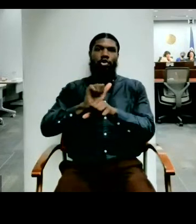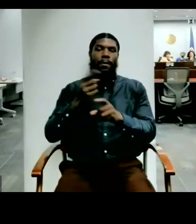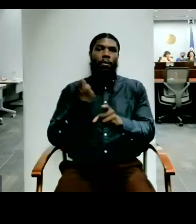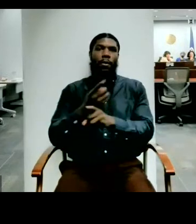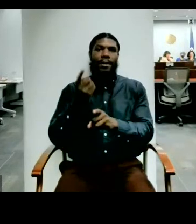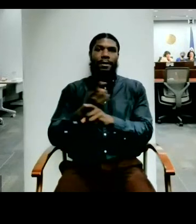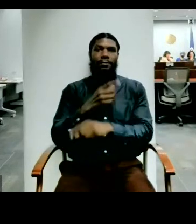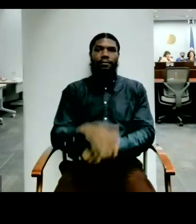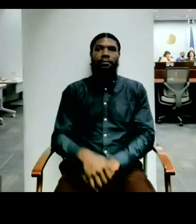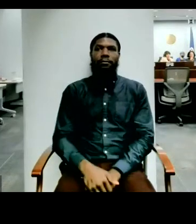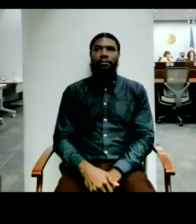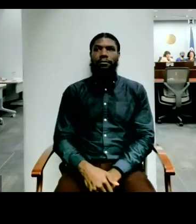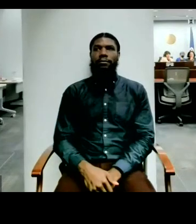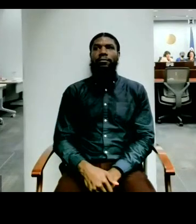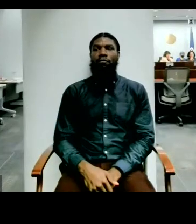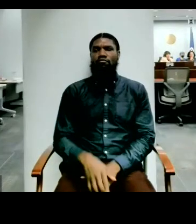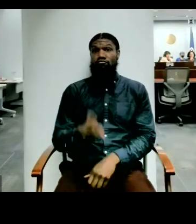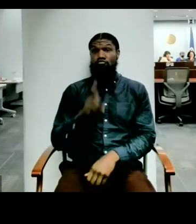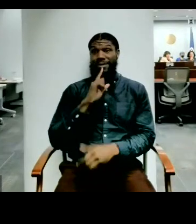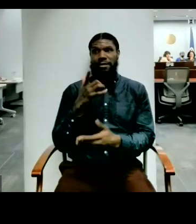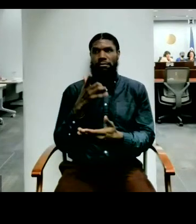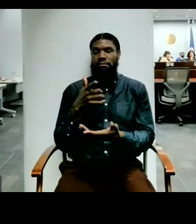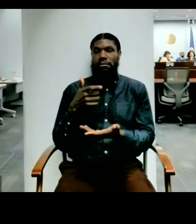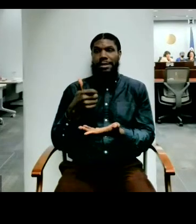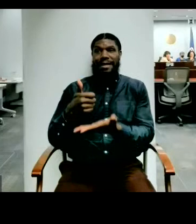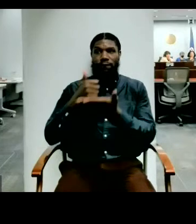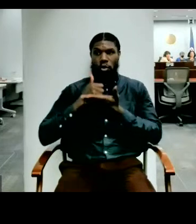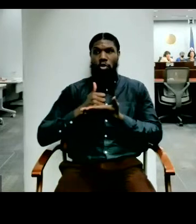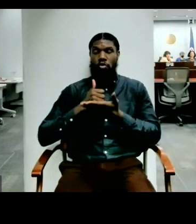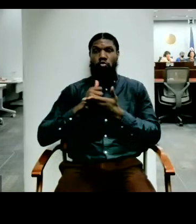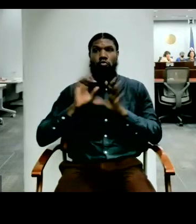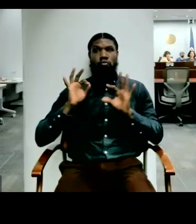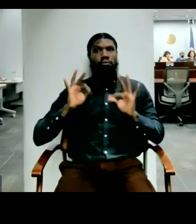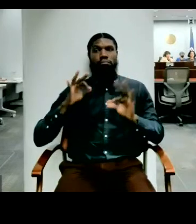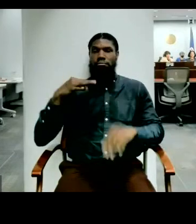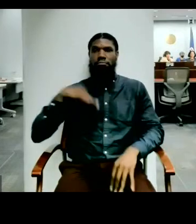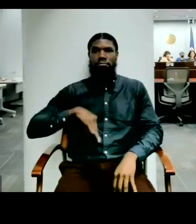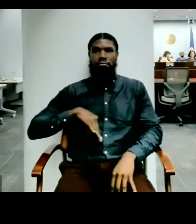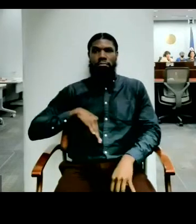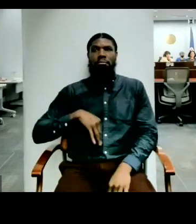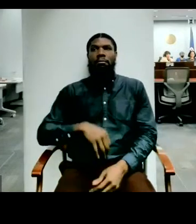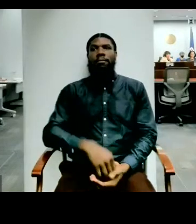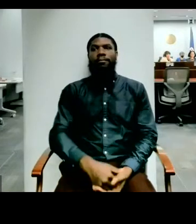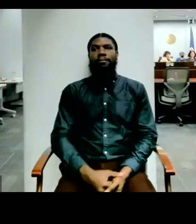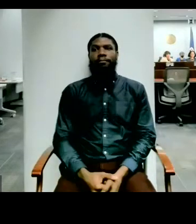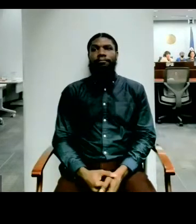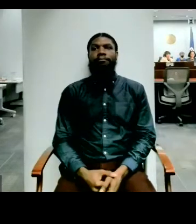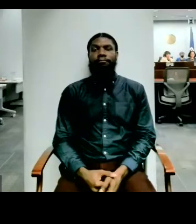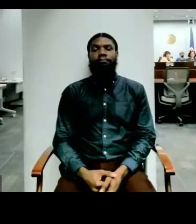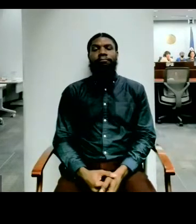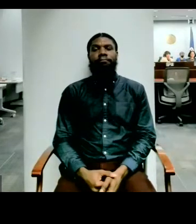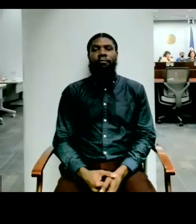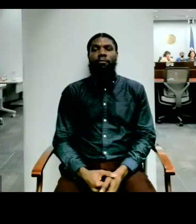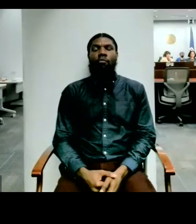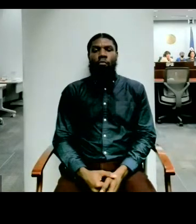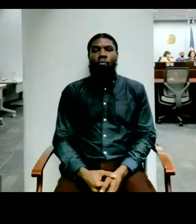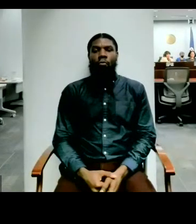That's very helpful and I think part of the challenge that I have felt in this role on